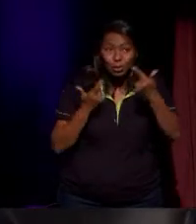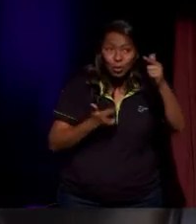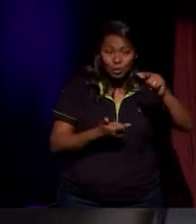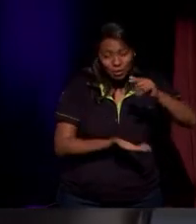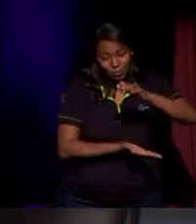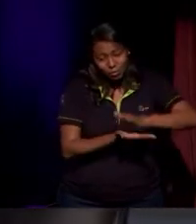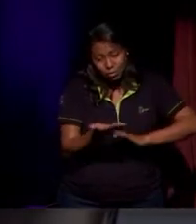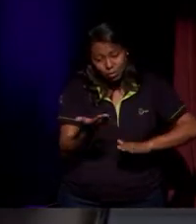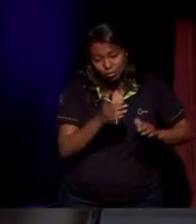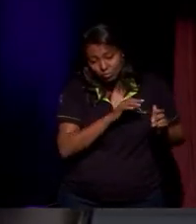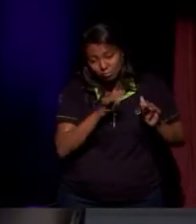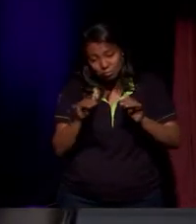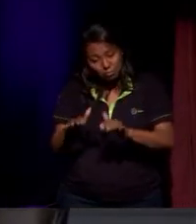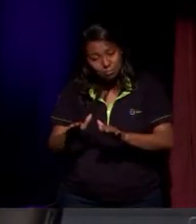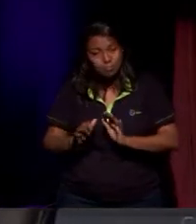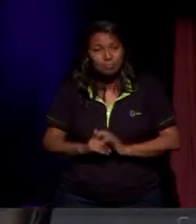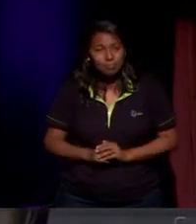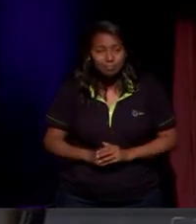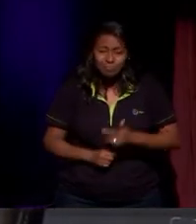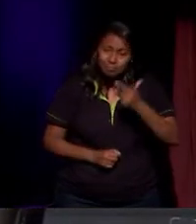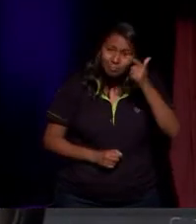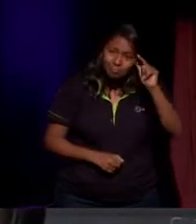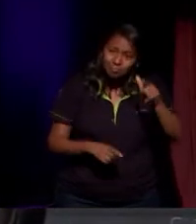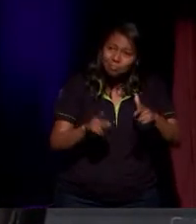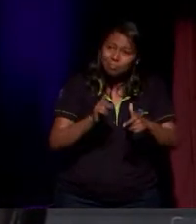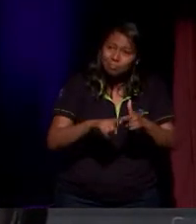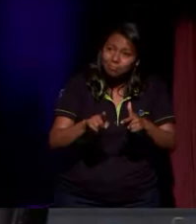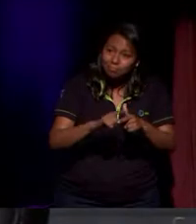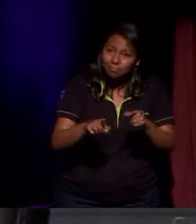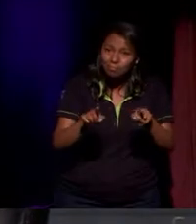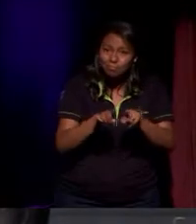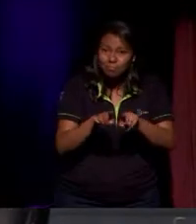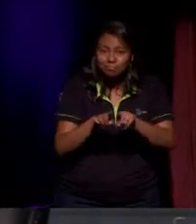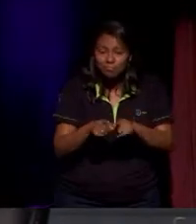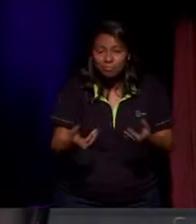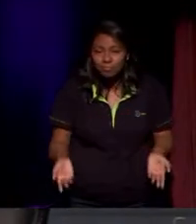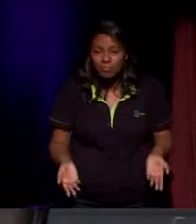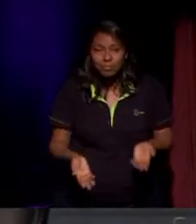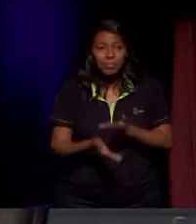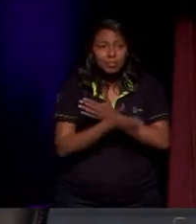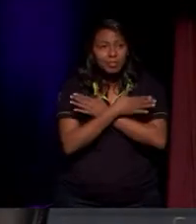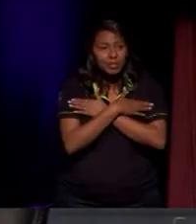and start to bring other problems, as a matter of employment, the labor market.